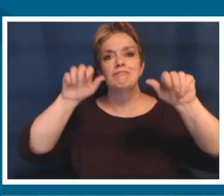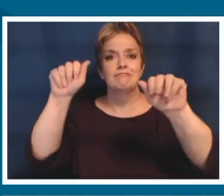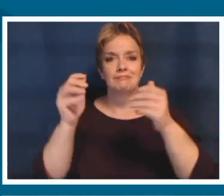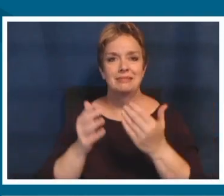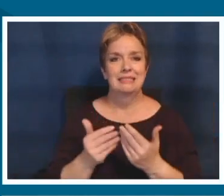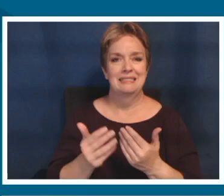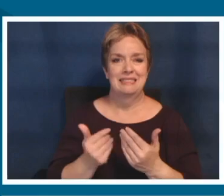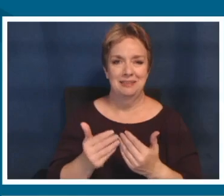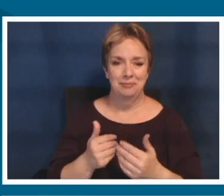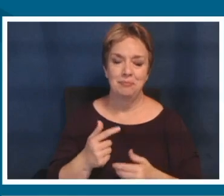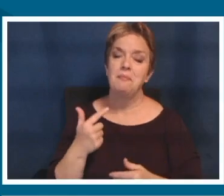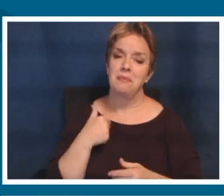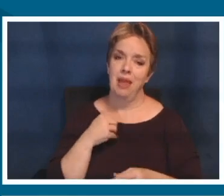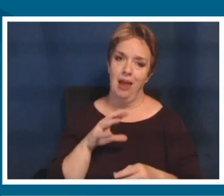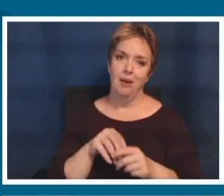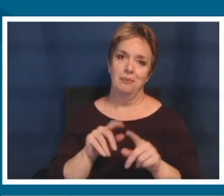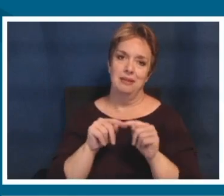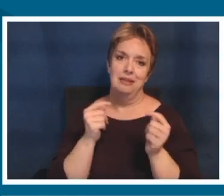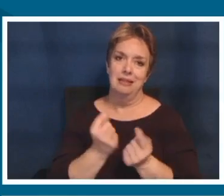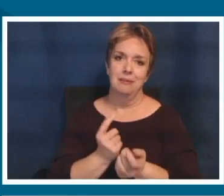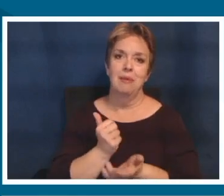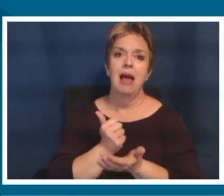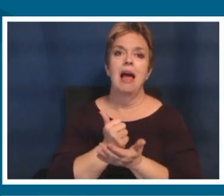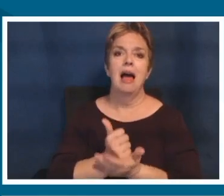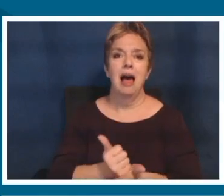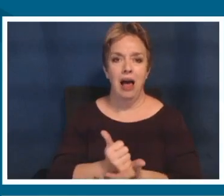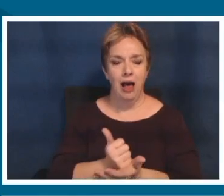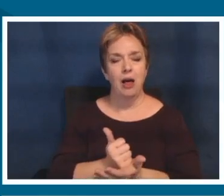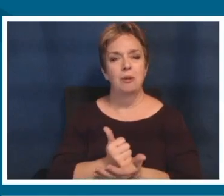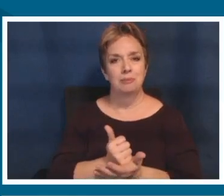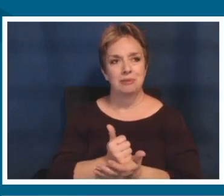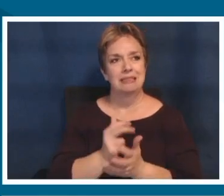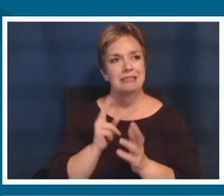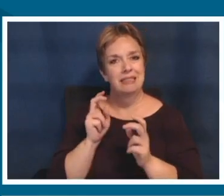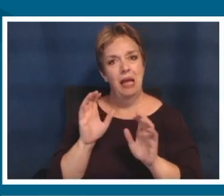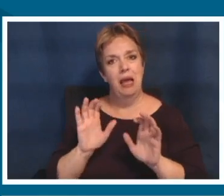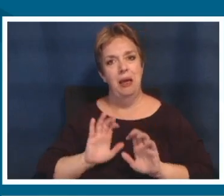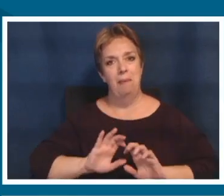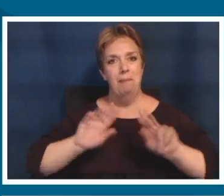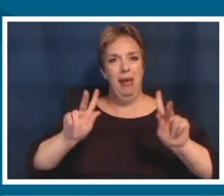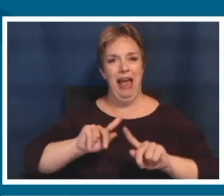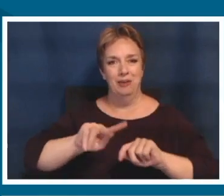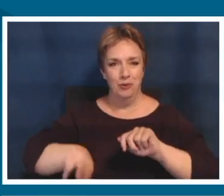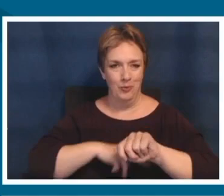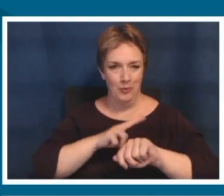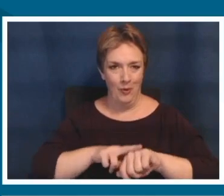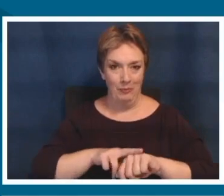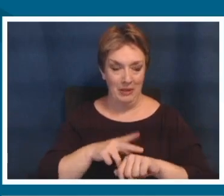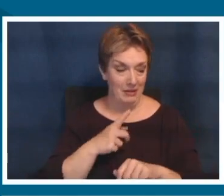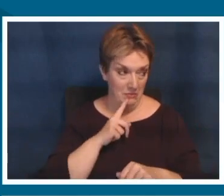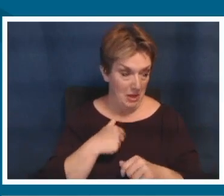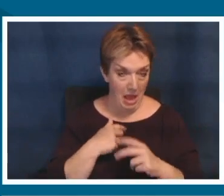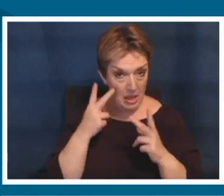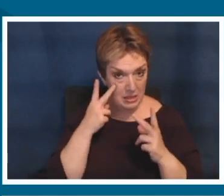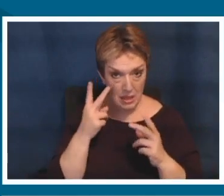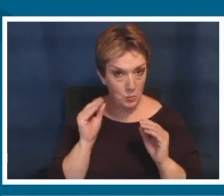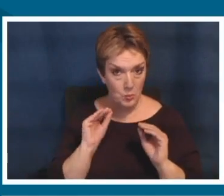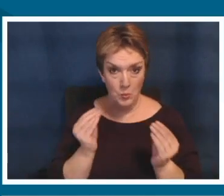helped return the environment to the state it was before we put up the labels and i